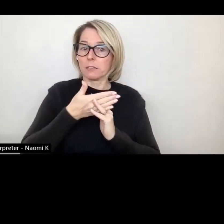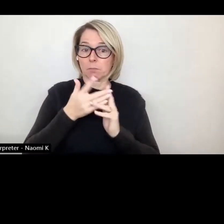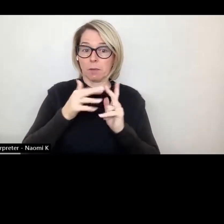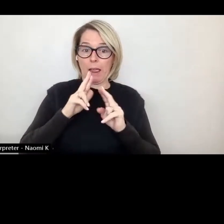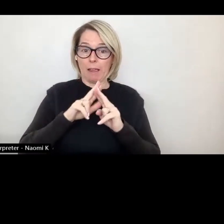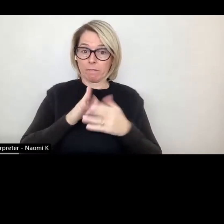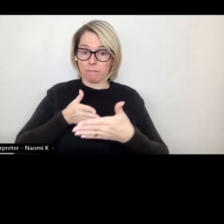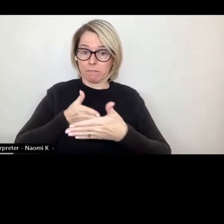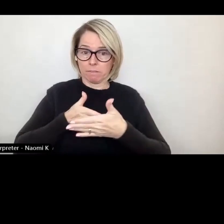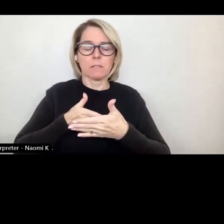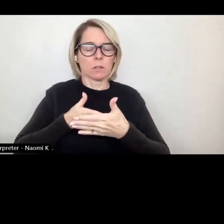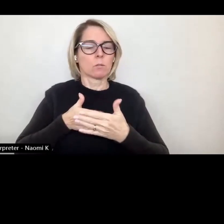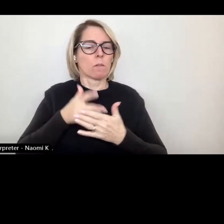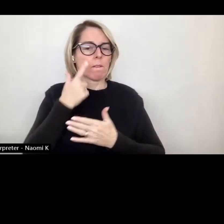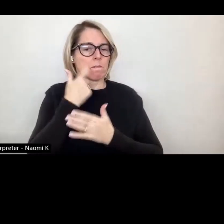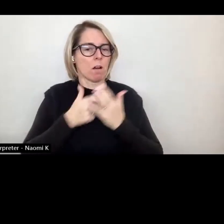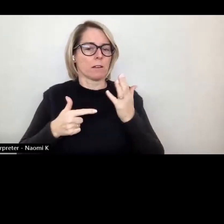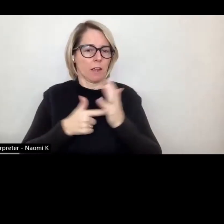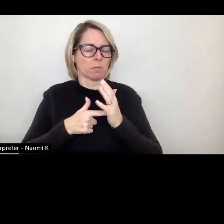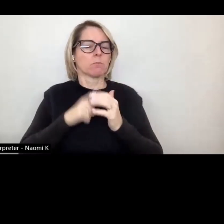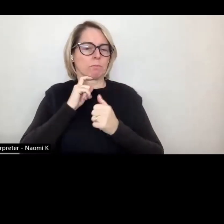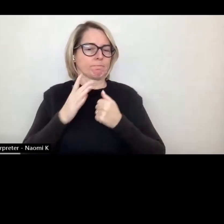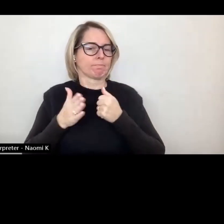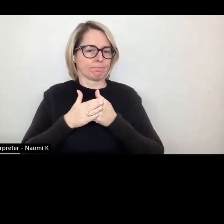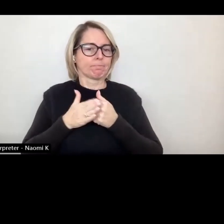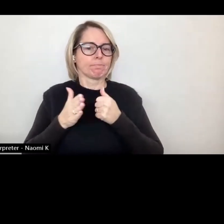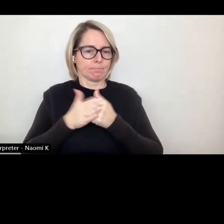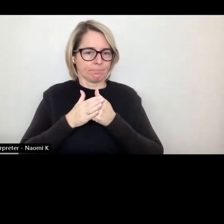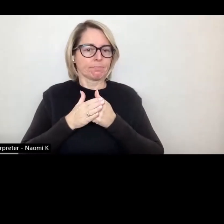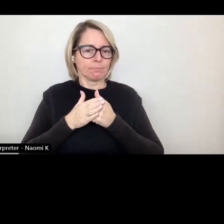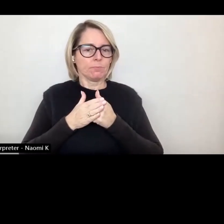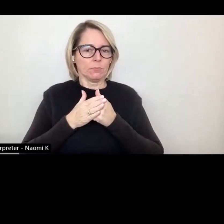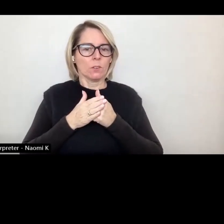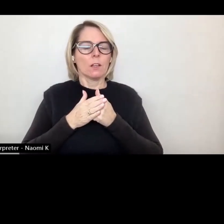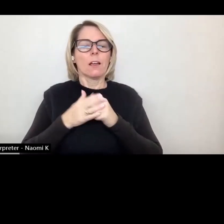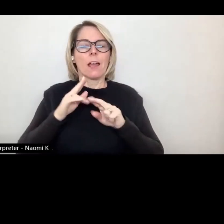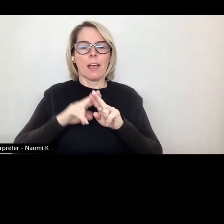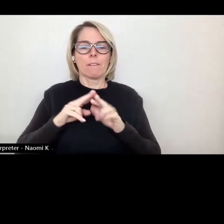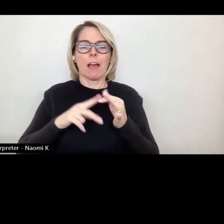Any issue will be rectified and we'll put something in the FAQ accordingly.